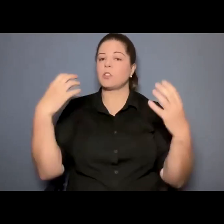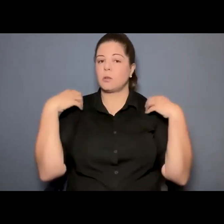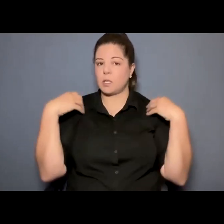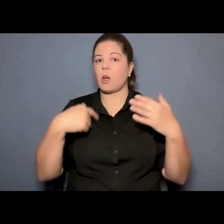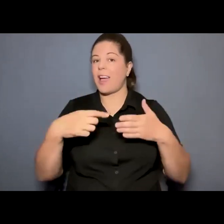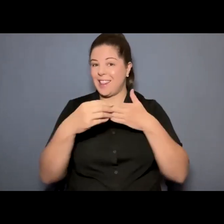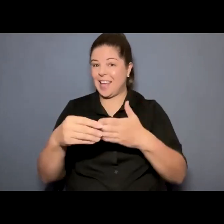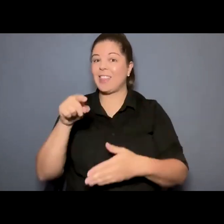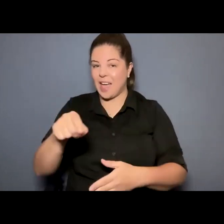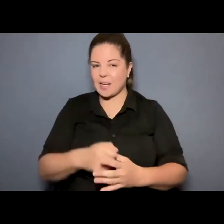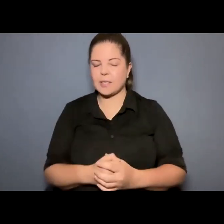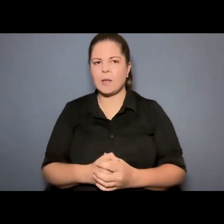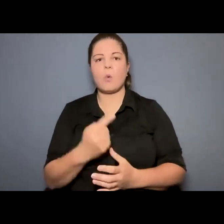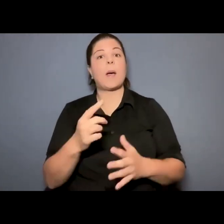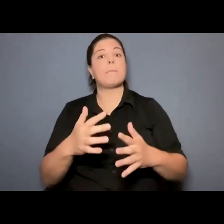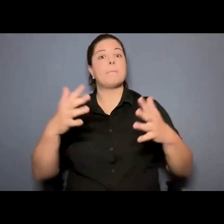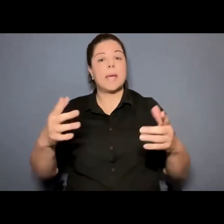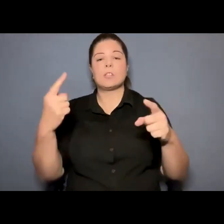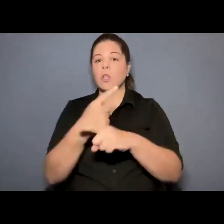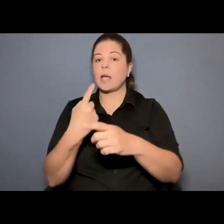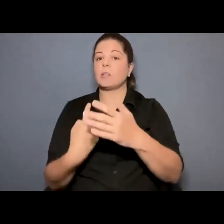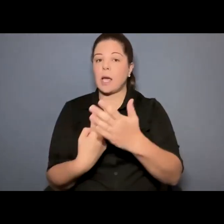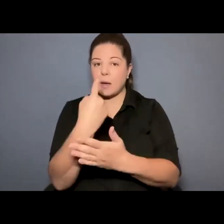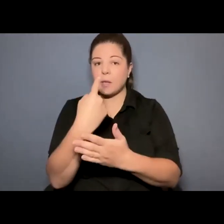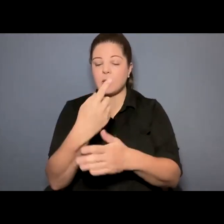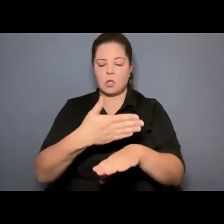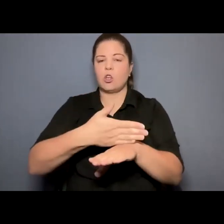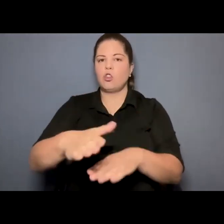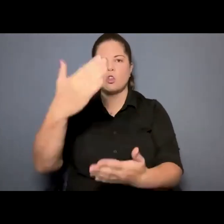significant changes is the introduction of a new Respect at Work positive duty